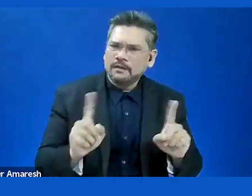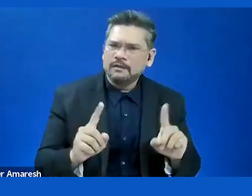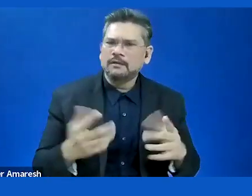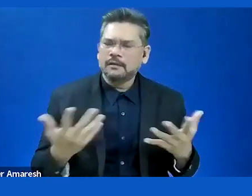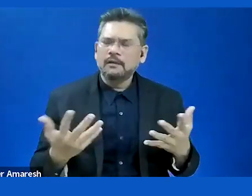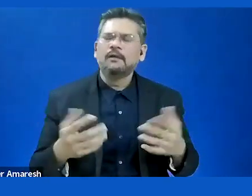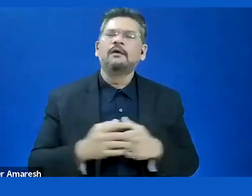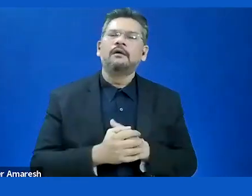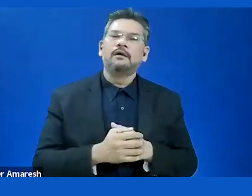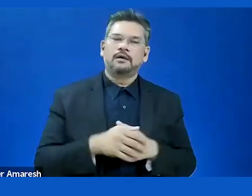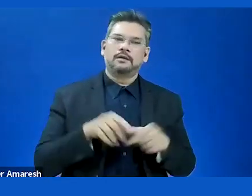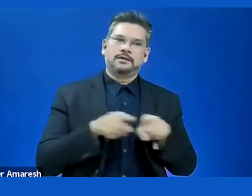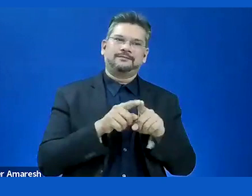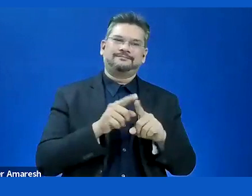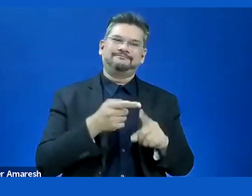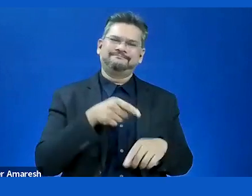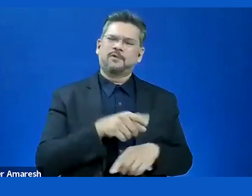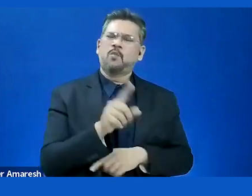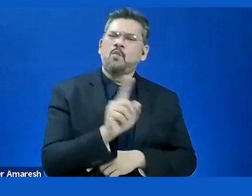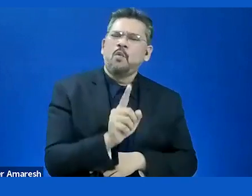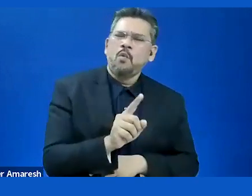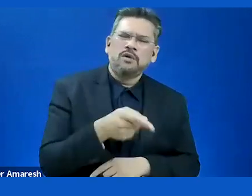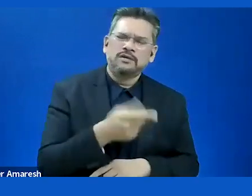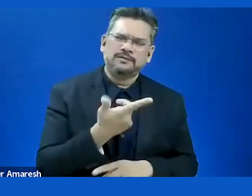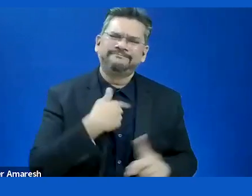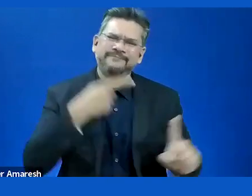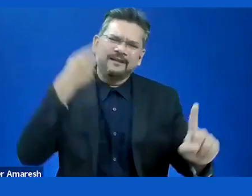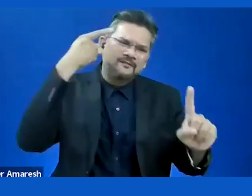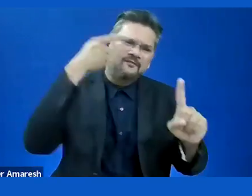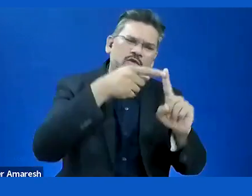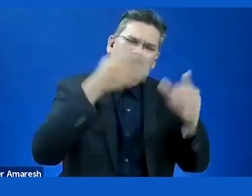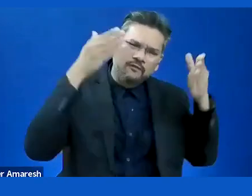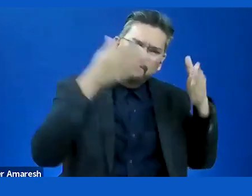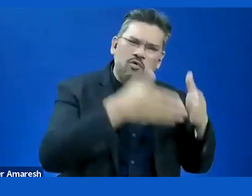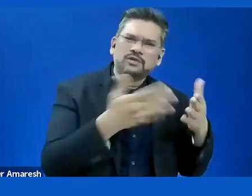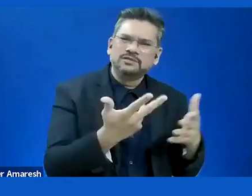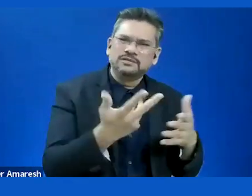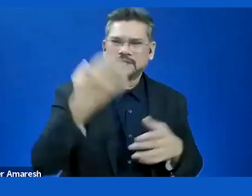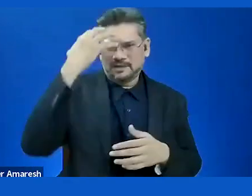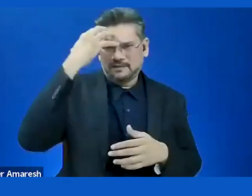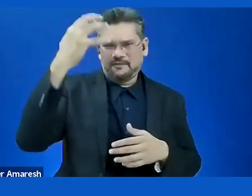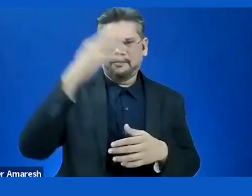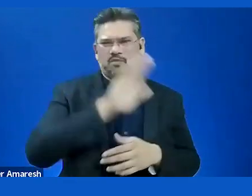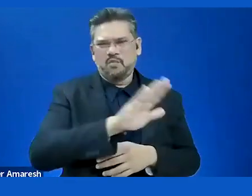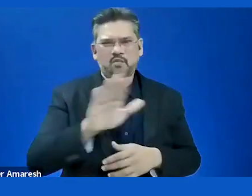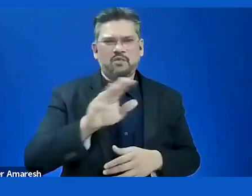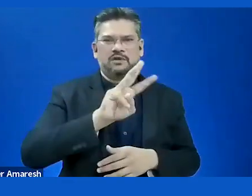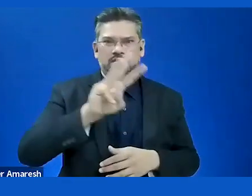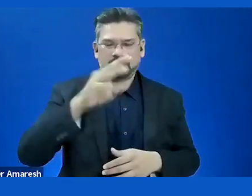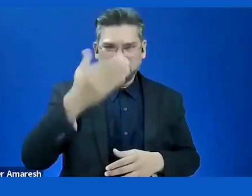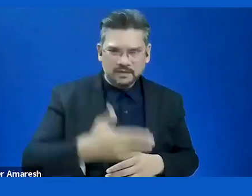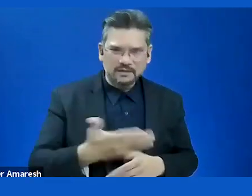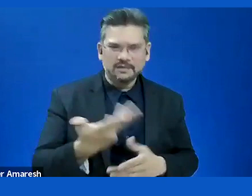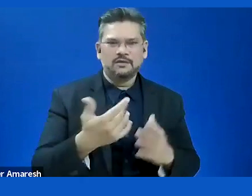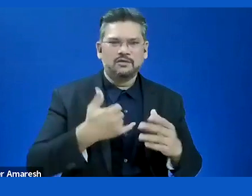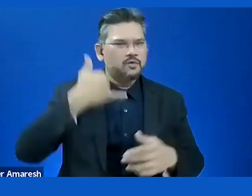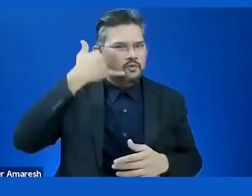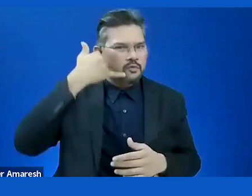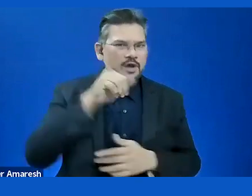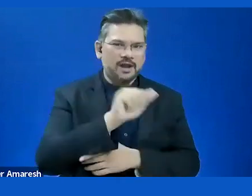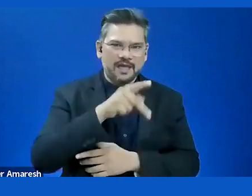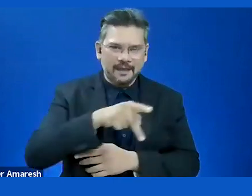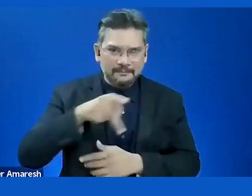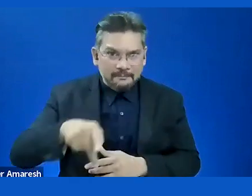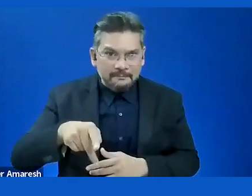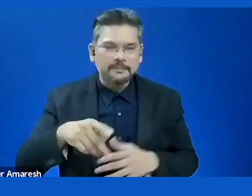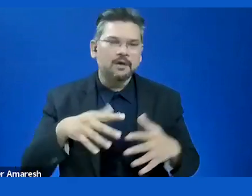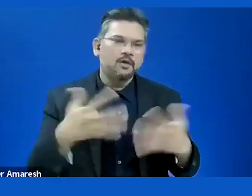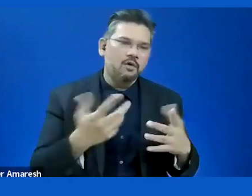focusing specifically on public Sector mobile acts, and the other is broader services in the